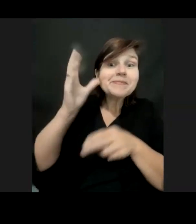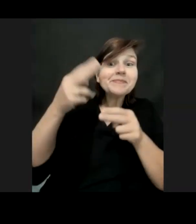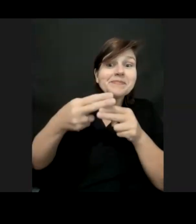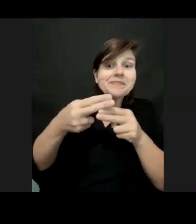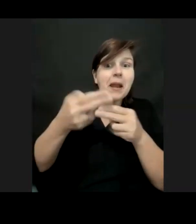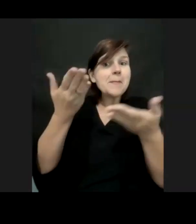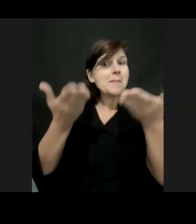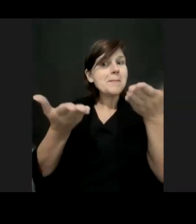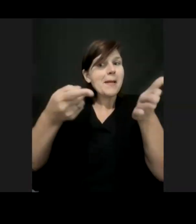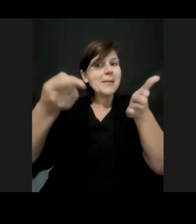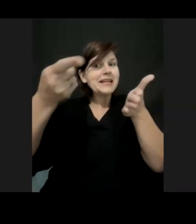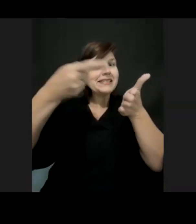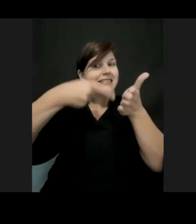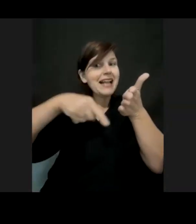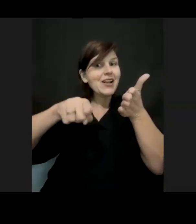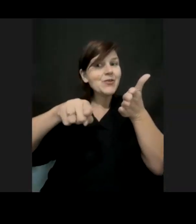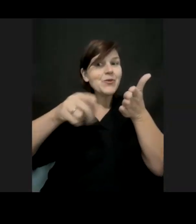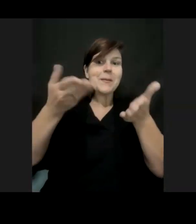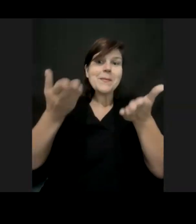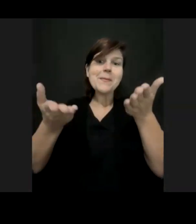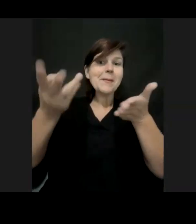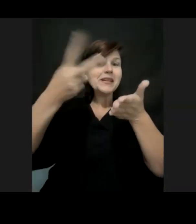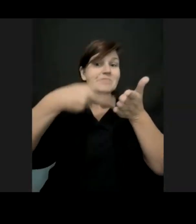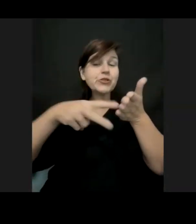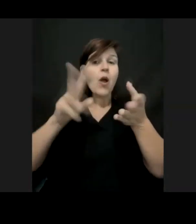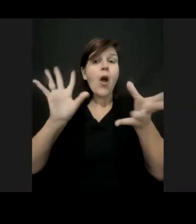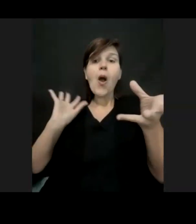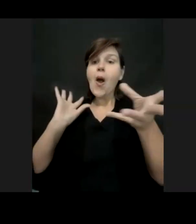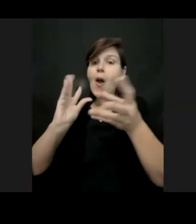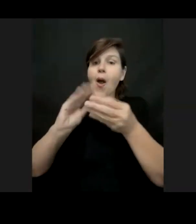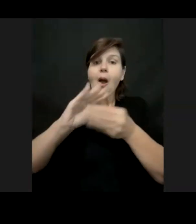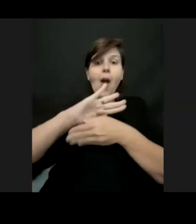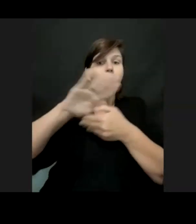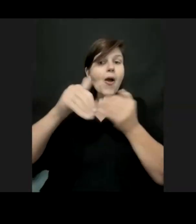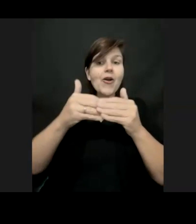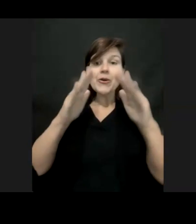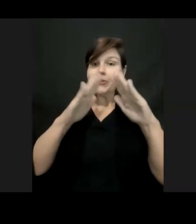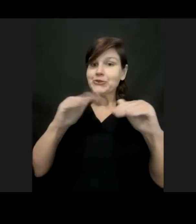but we've included all the children who ask for a name call. Are you ready?